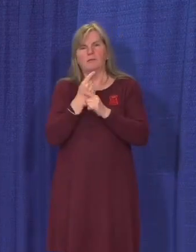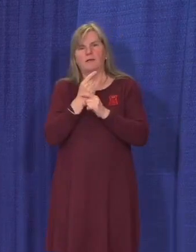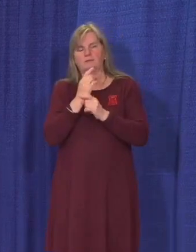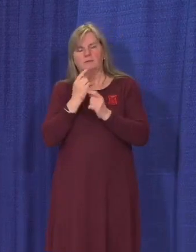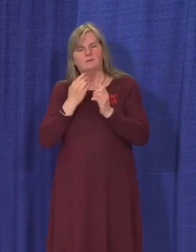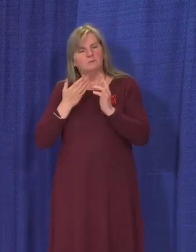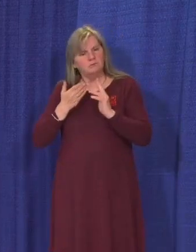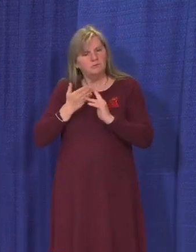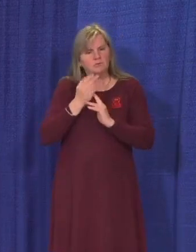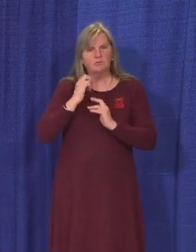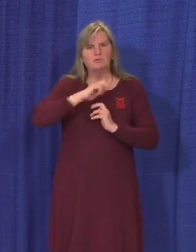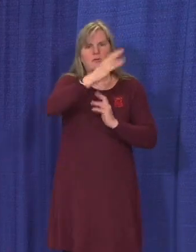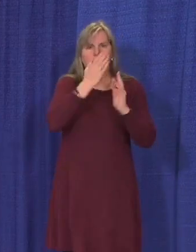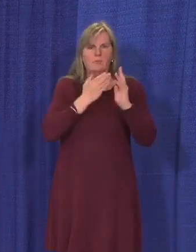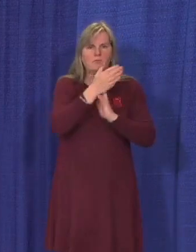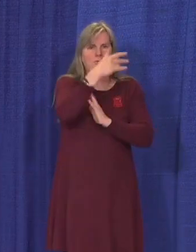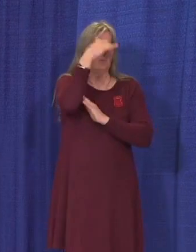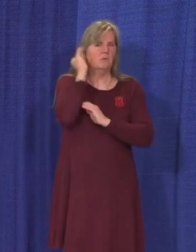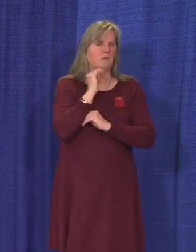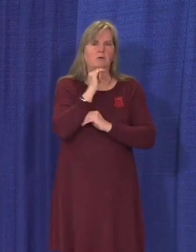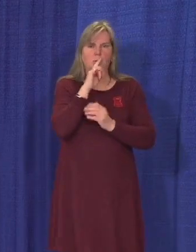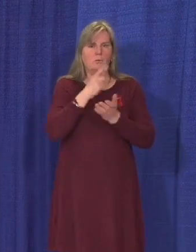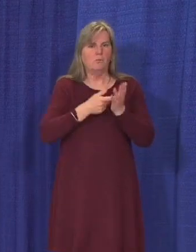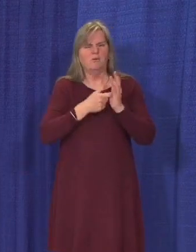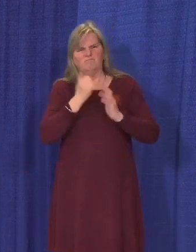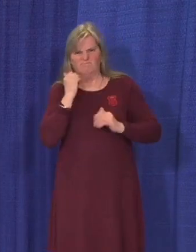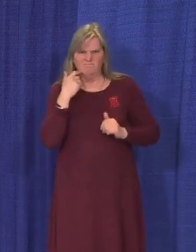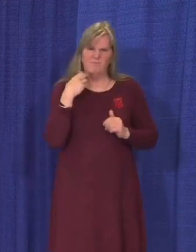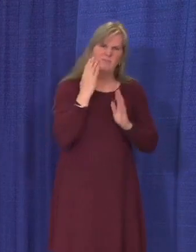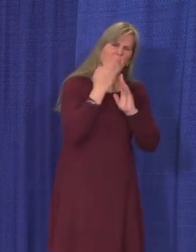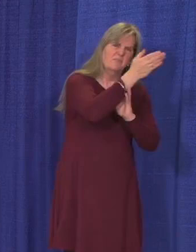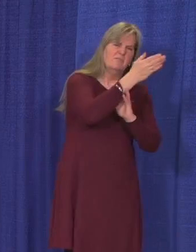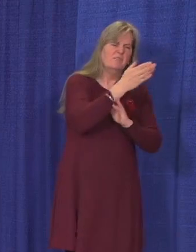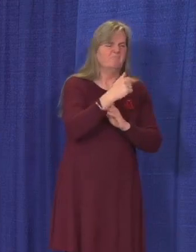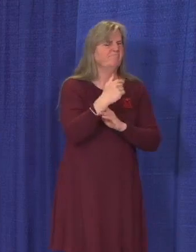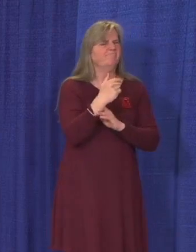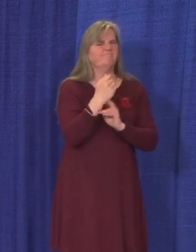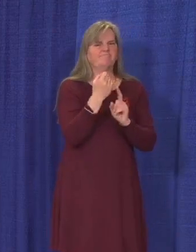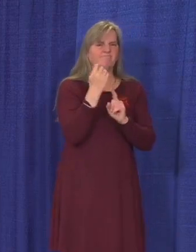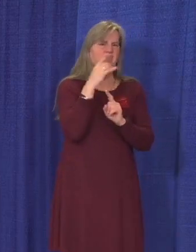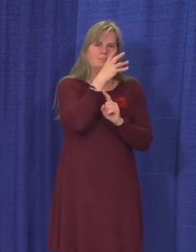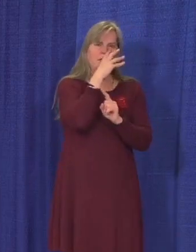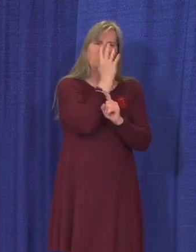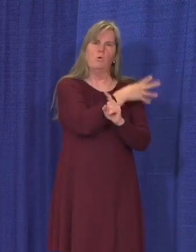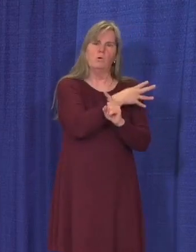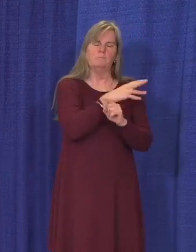emergencies act, four for failure to self isolate, two